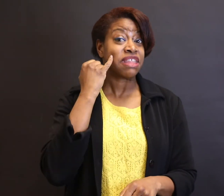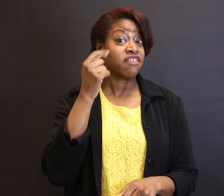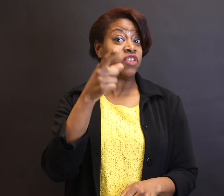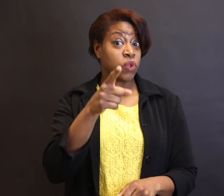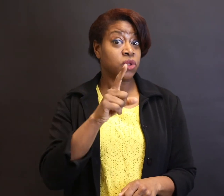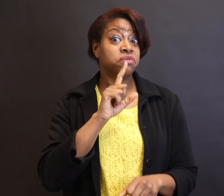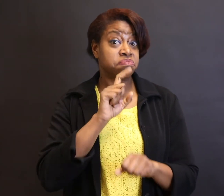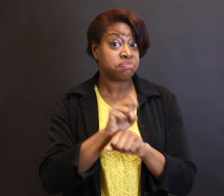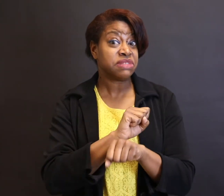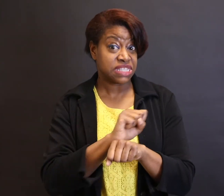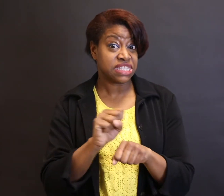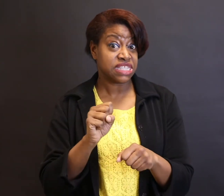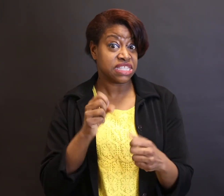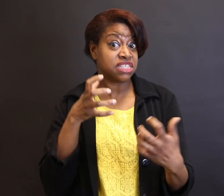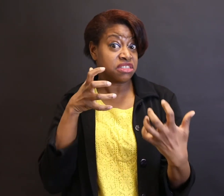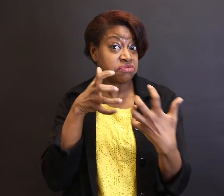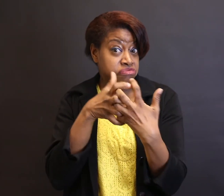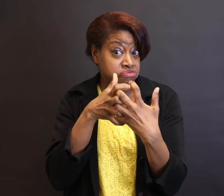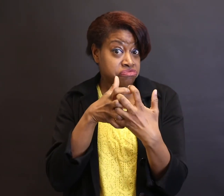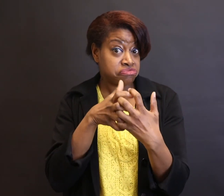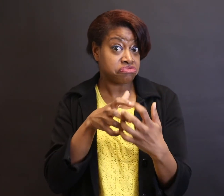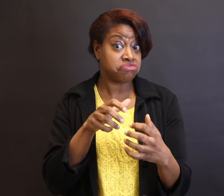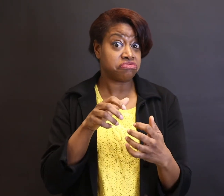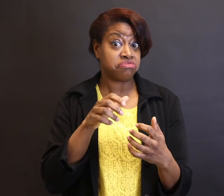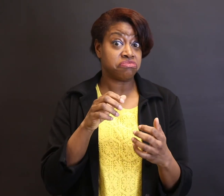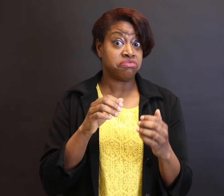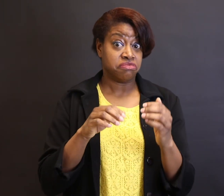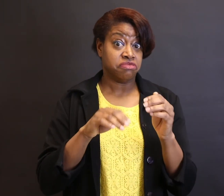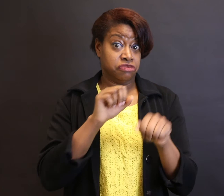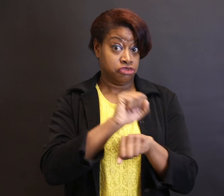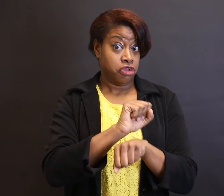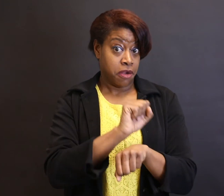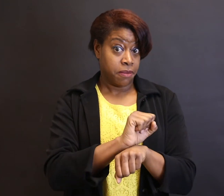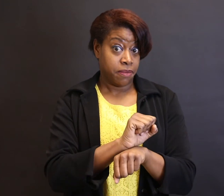If you meet the minimum qualifications,